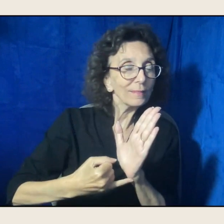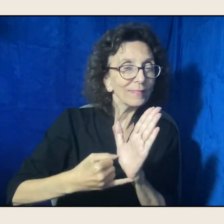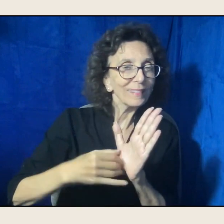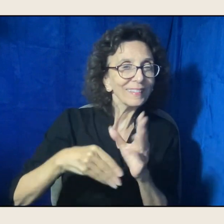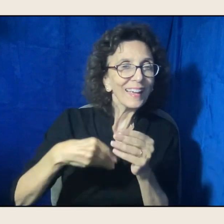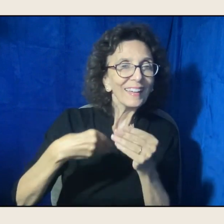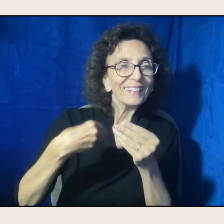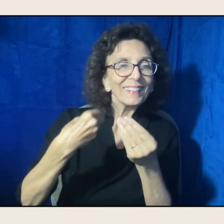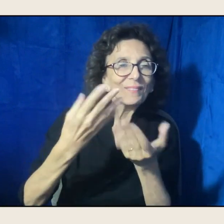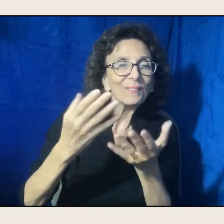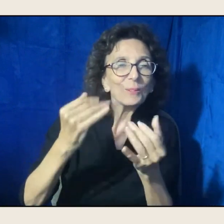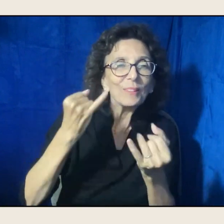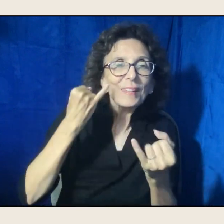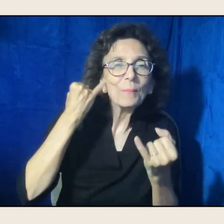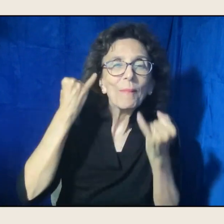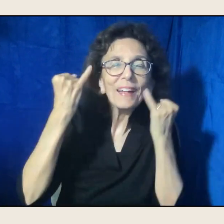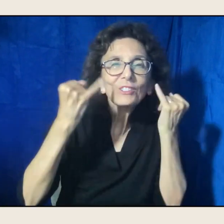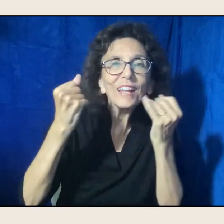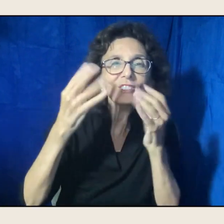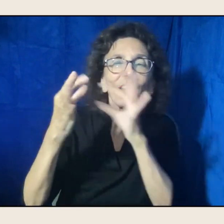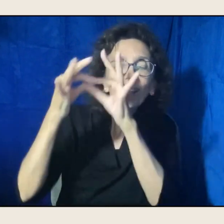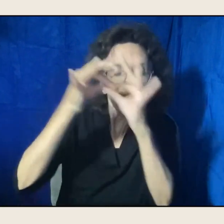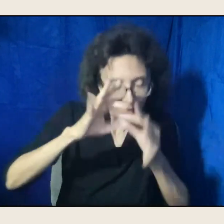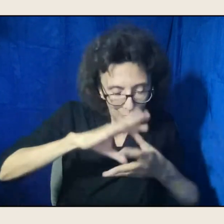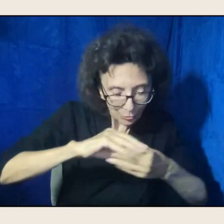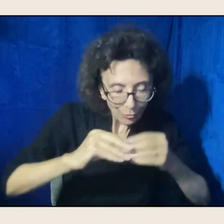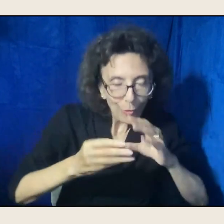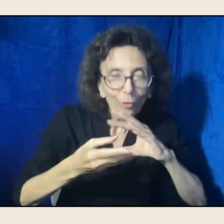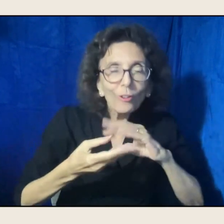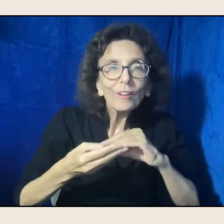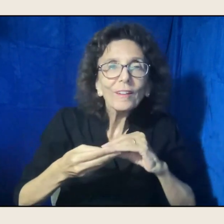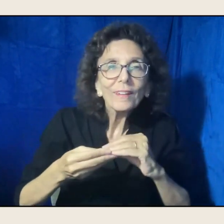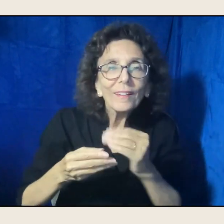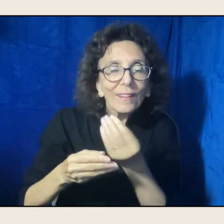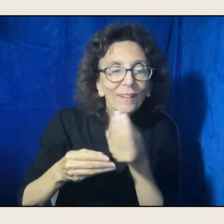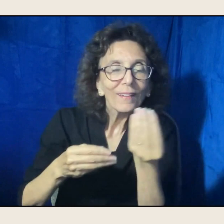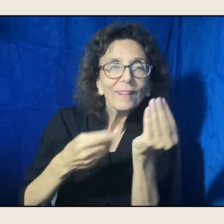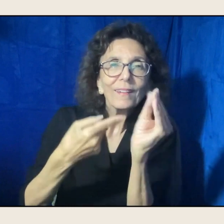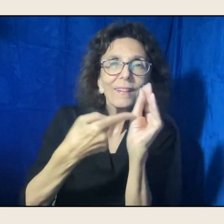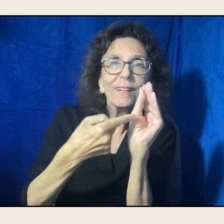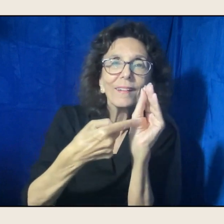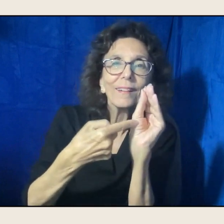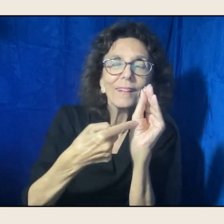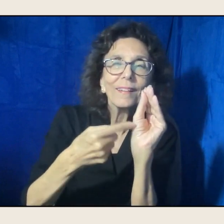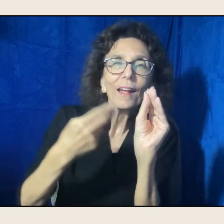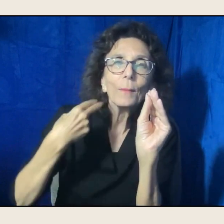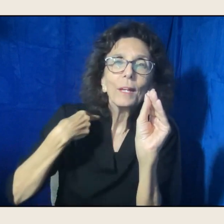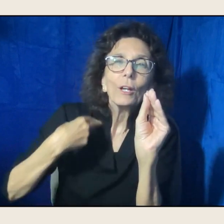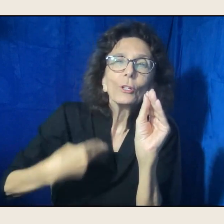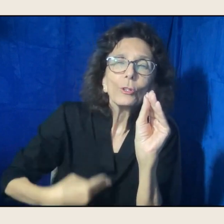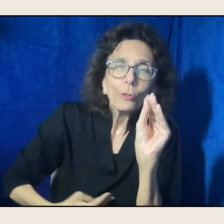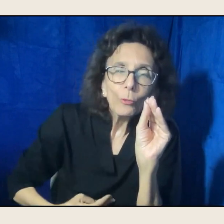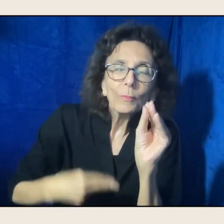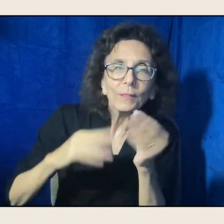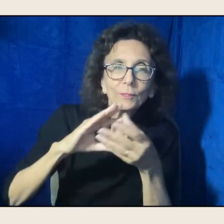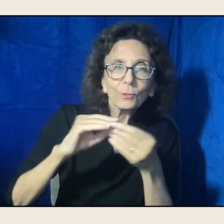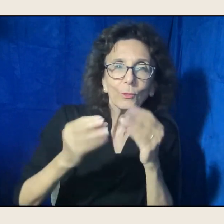and to bring in kind of the human story, into the numbers, into the data.